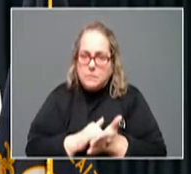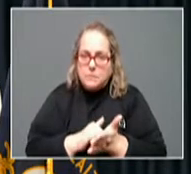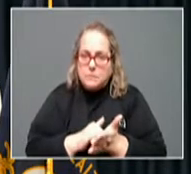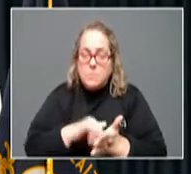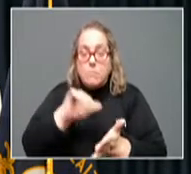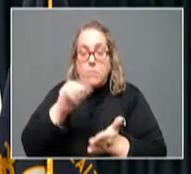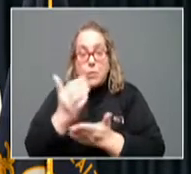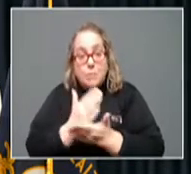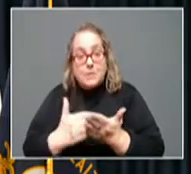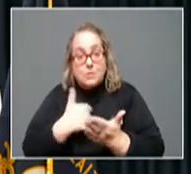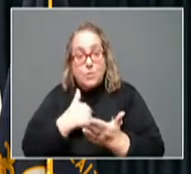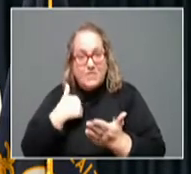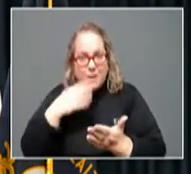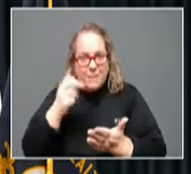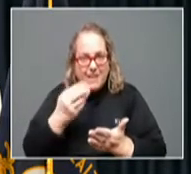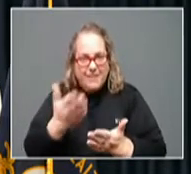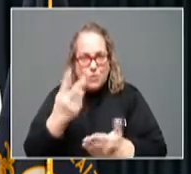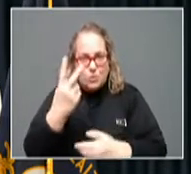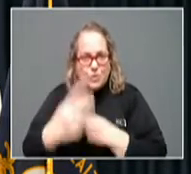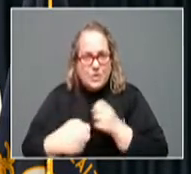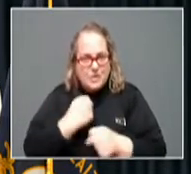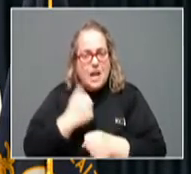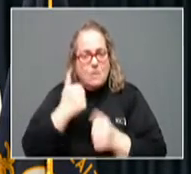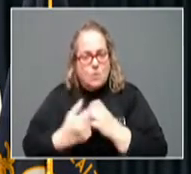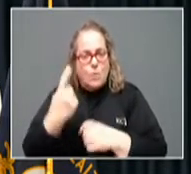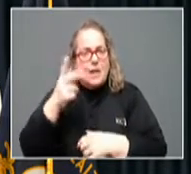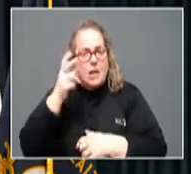heard now what you need to do when you have it. And we're seeing really good